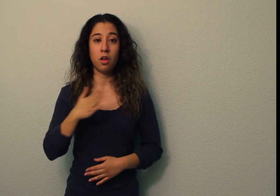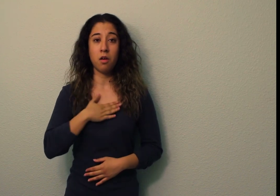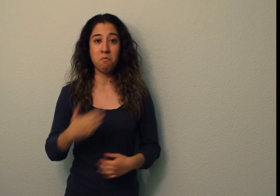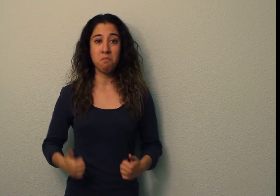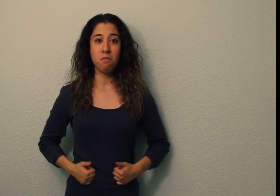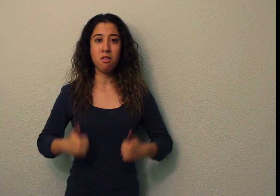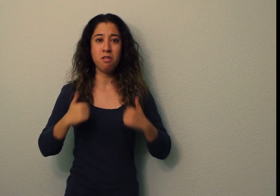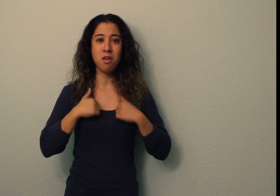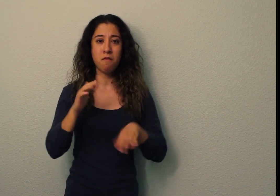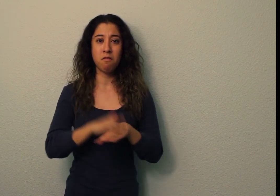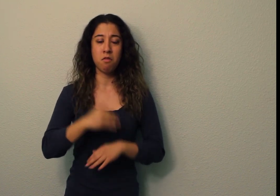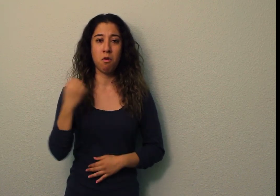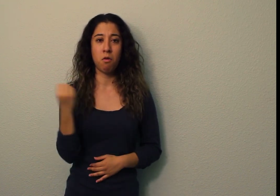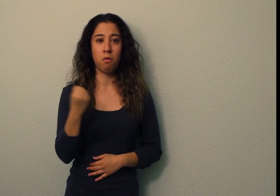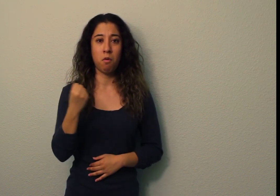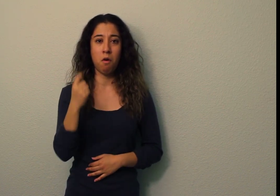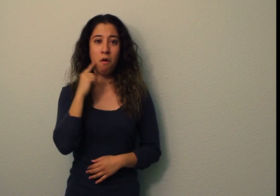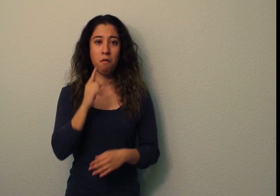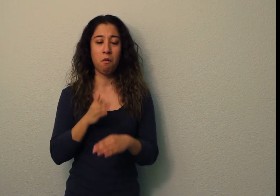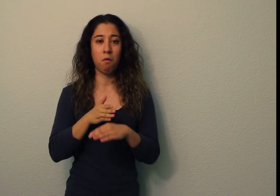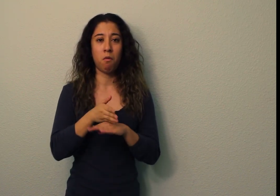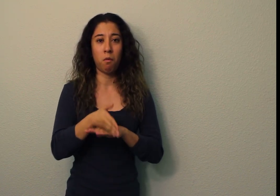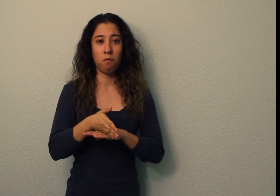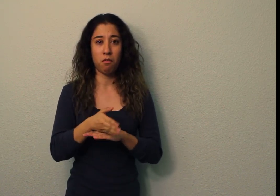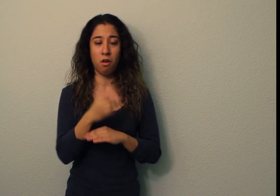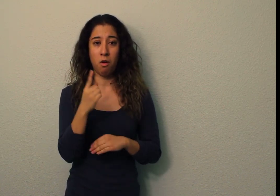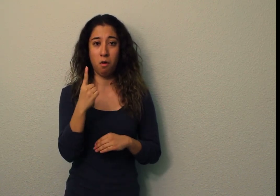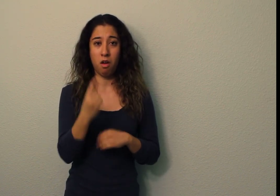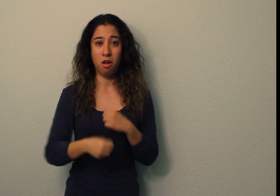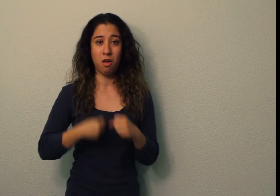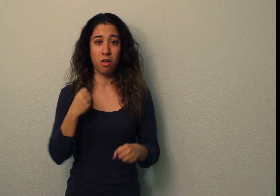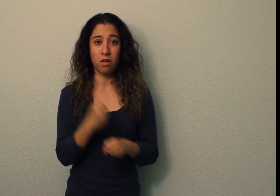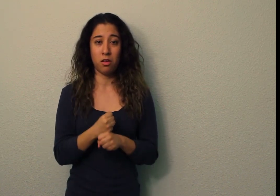My life was put on hold for over a year